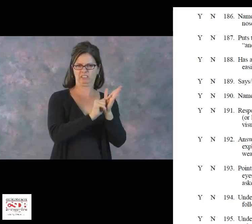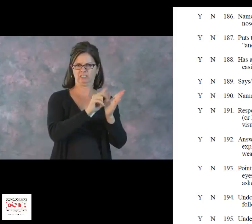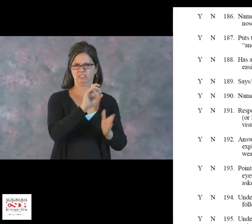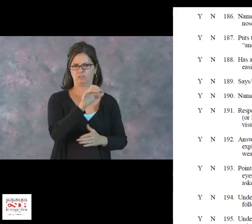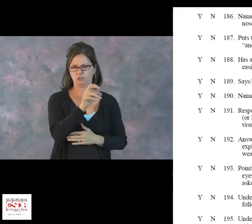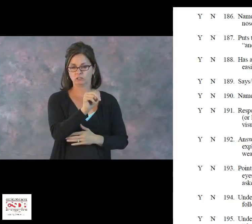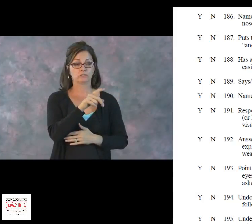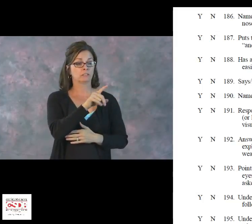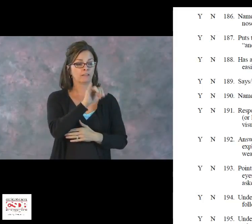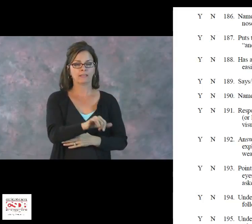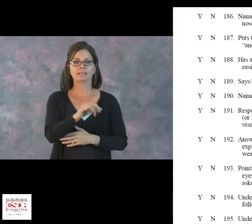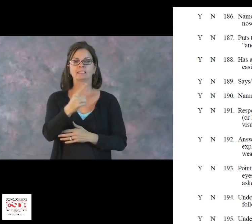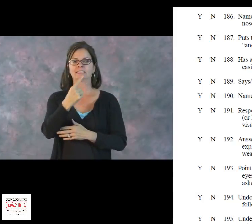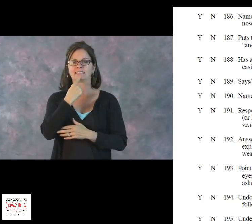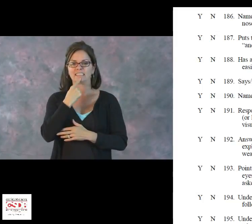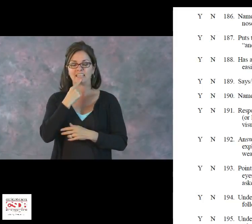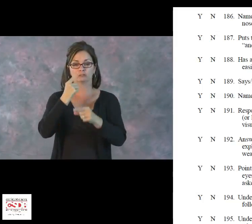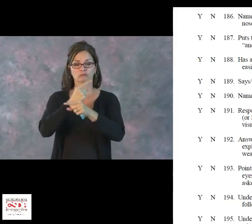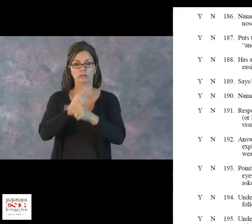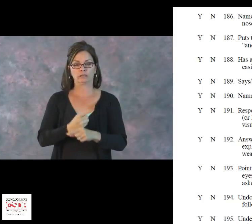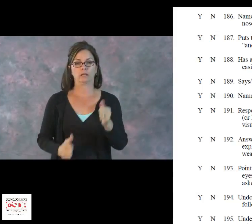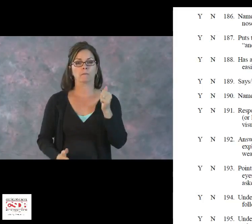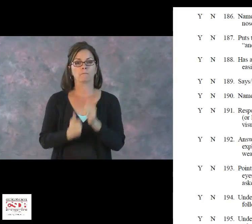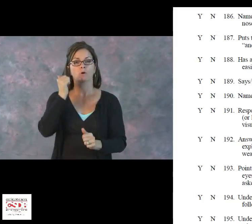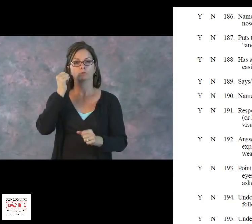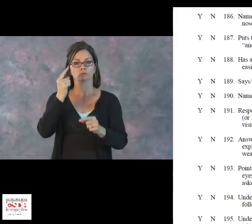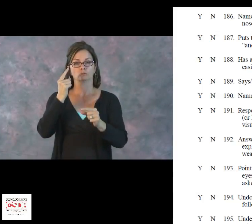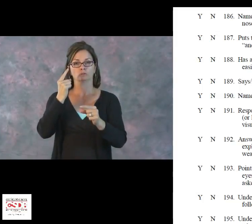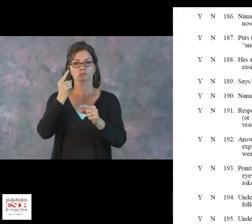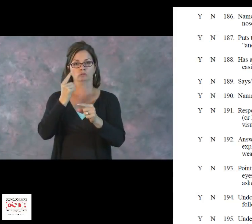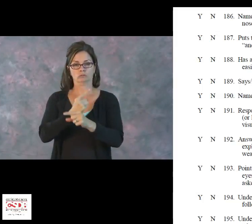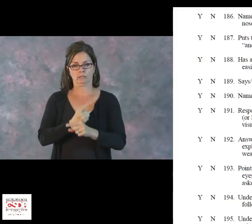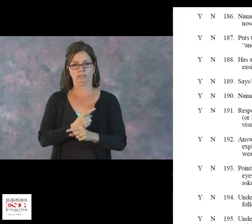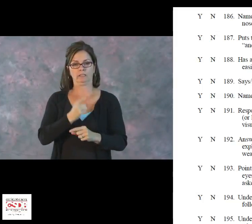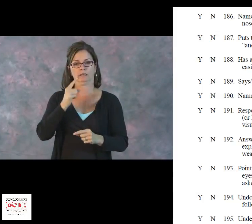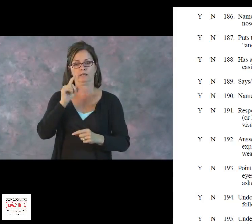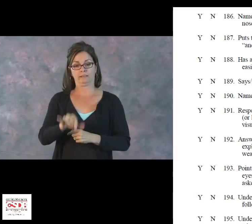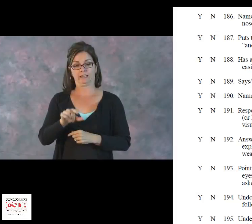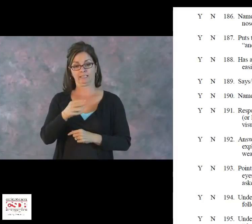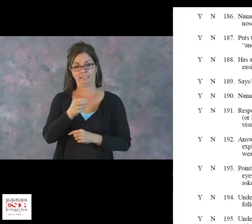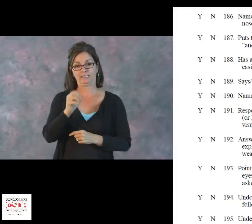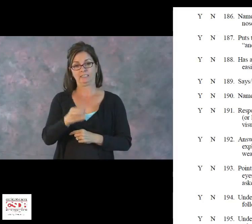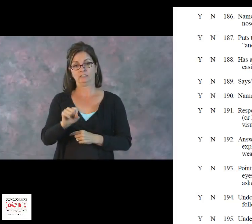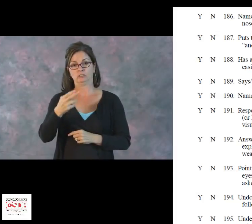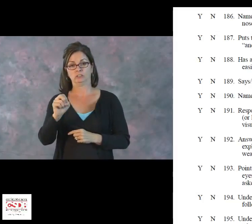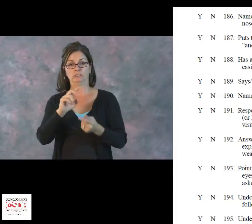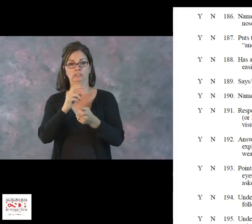"Says correctly most to the words he/she uses." That item's been adapted to be appropriate for children,